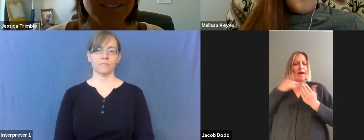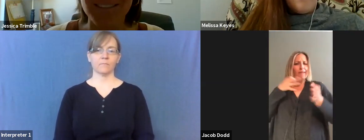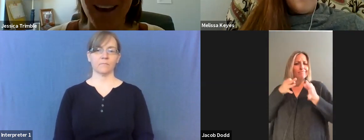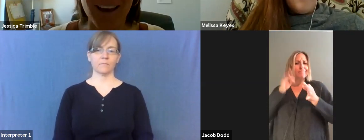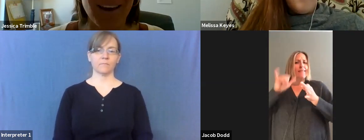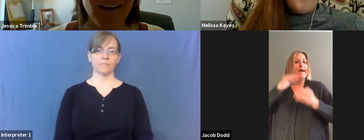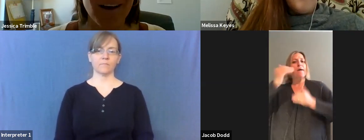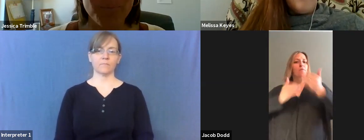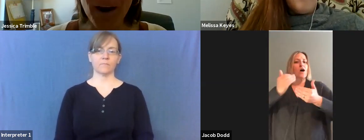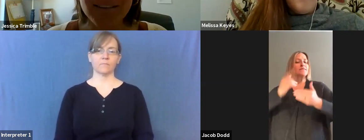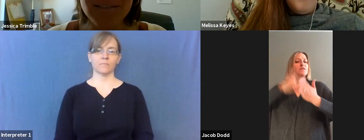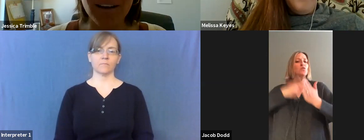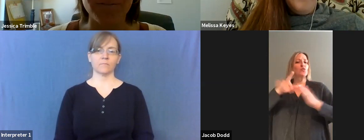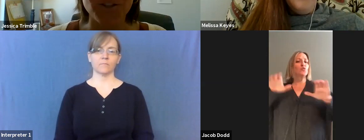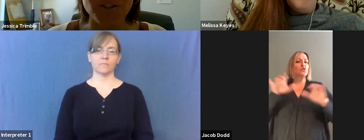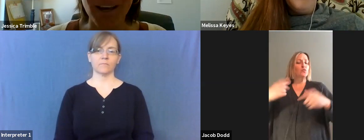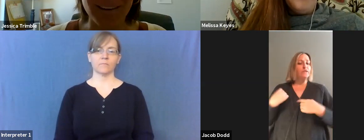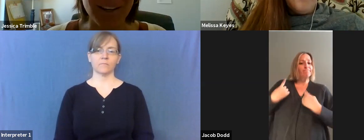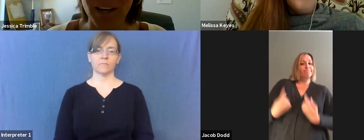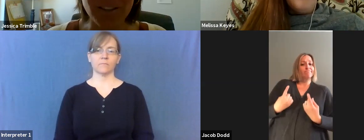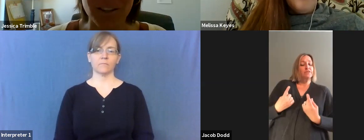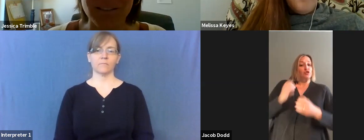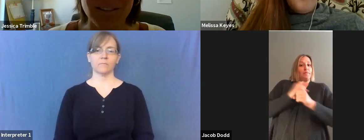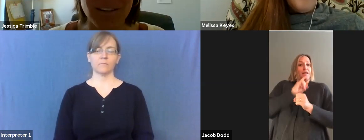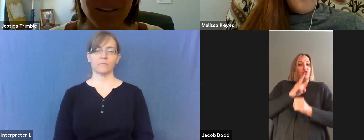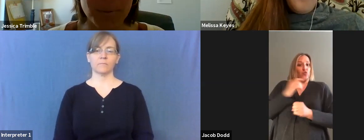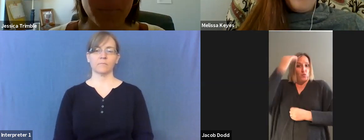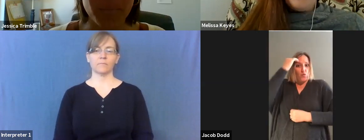to stay abreast of the day-to-day changes?